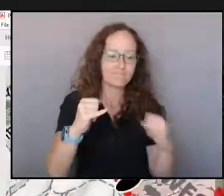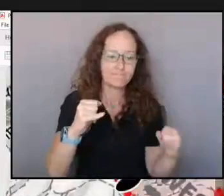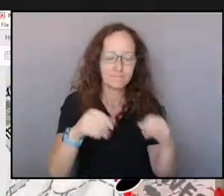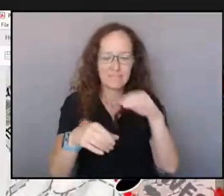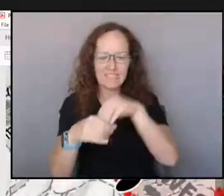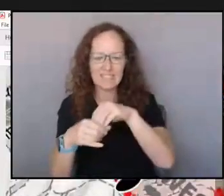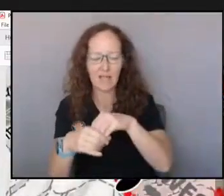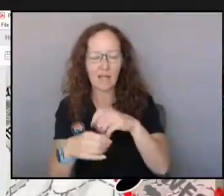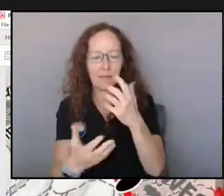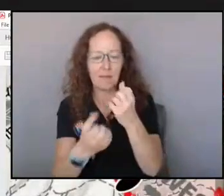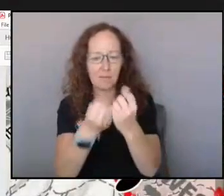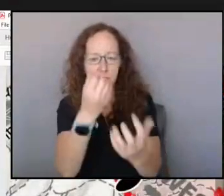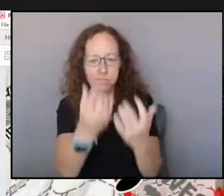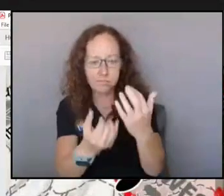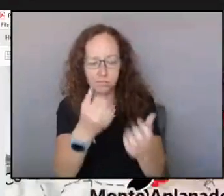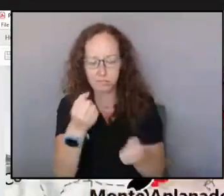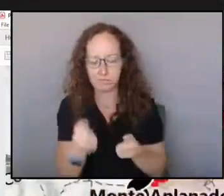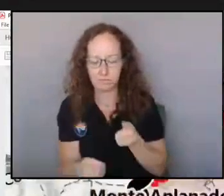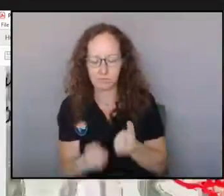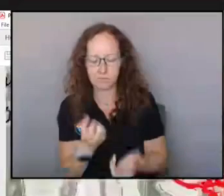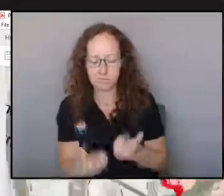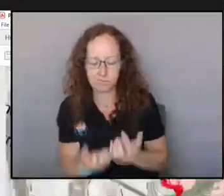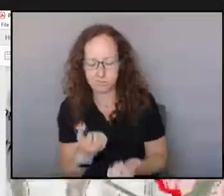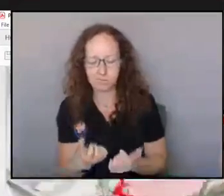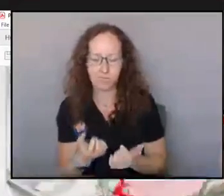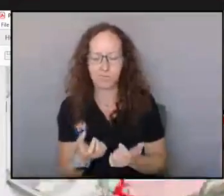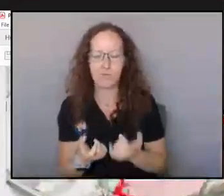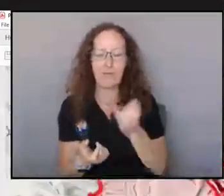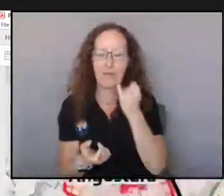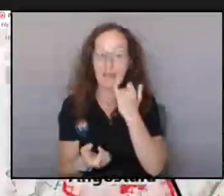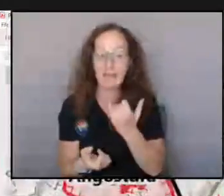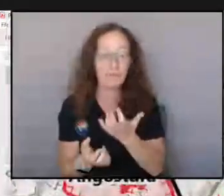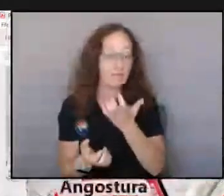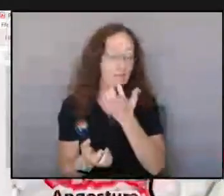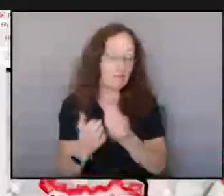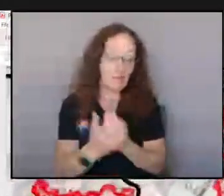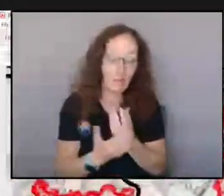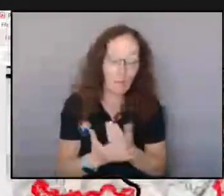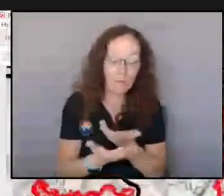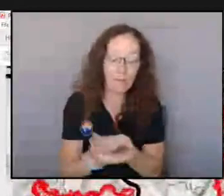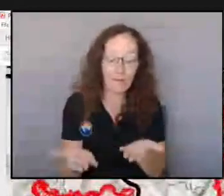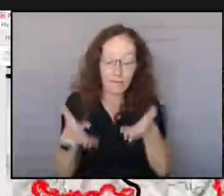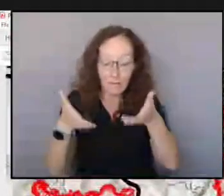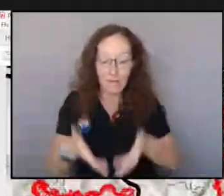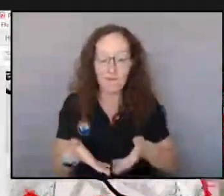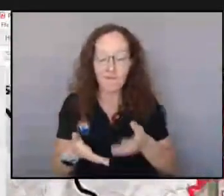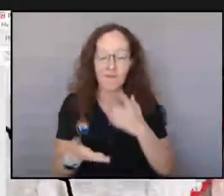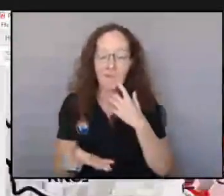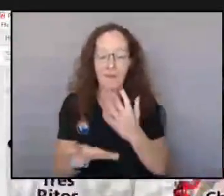AVAILABLE TO THEM. AS WE GO UP THE EAST SIDE, SAME THING. A WEAK TEST OF ALL THAT LINE.